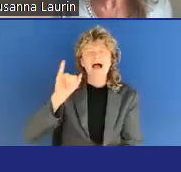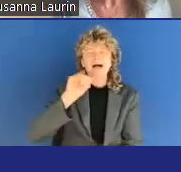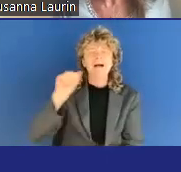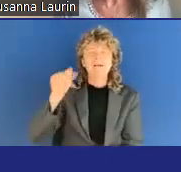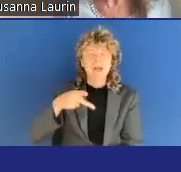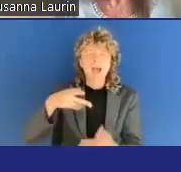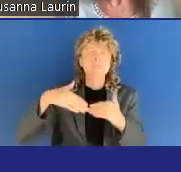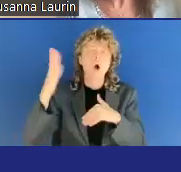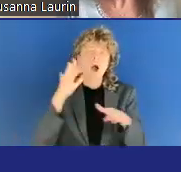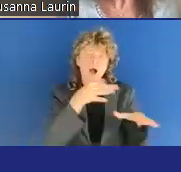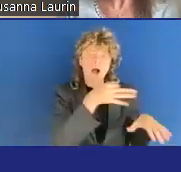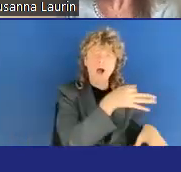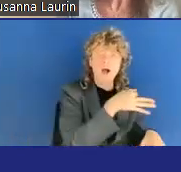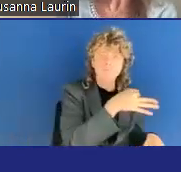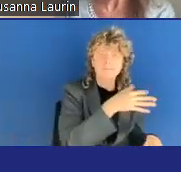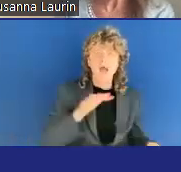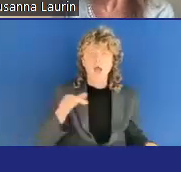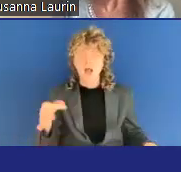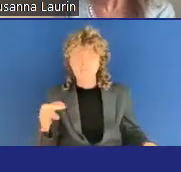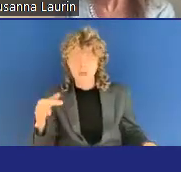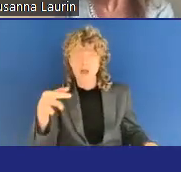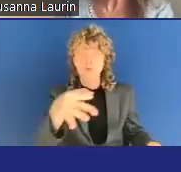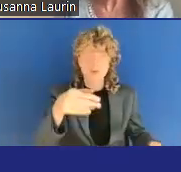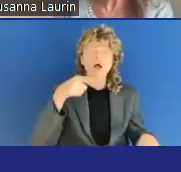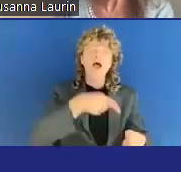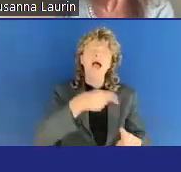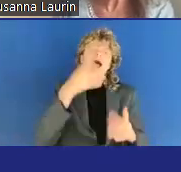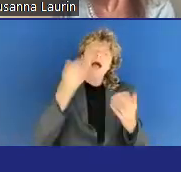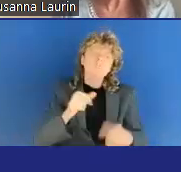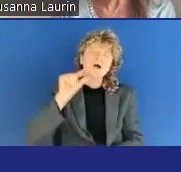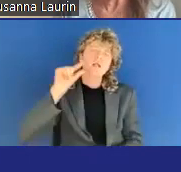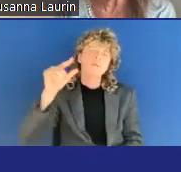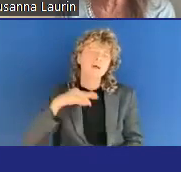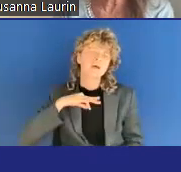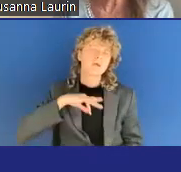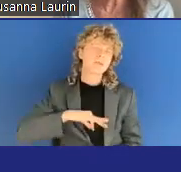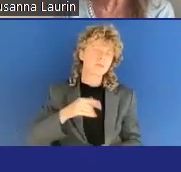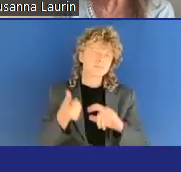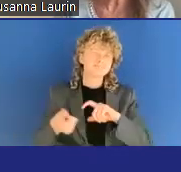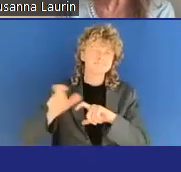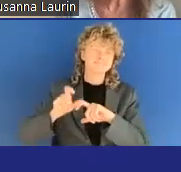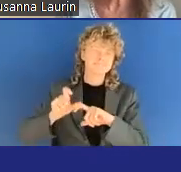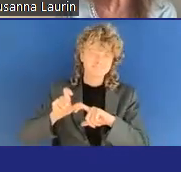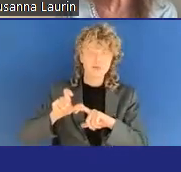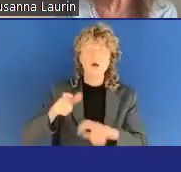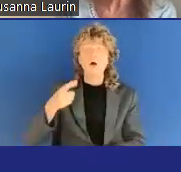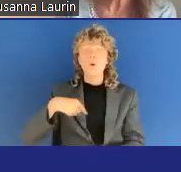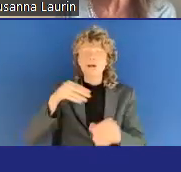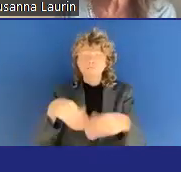for some regions or where we provide a little extra because we feel our membership needs it.